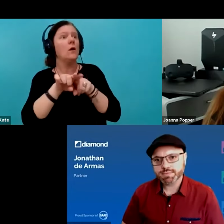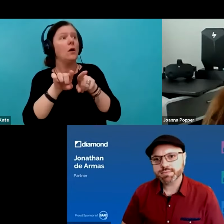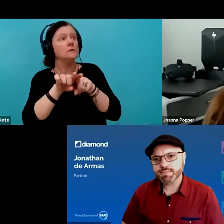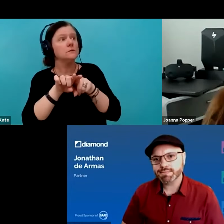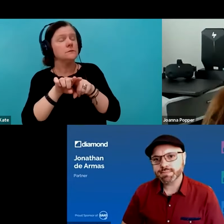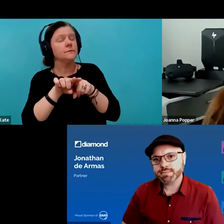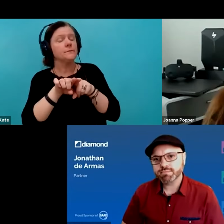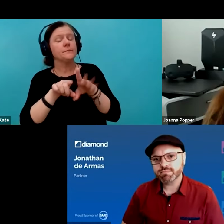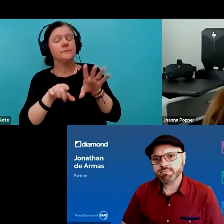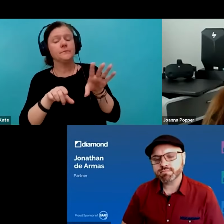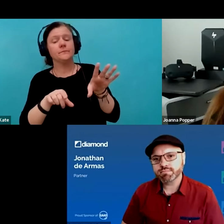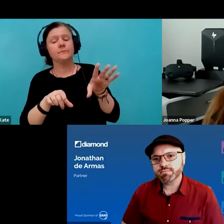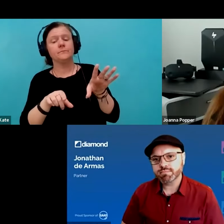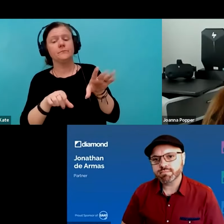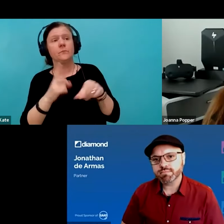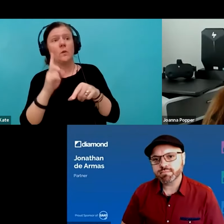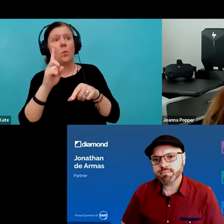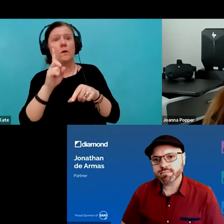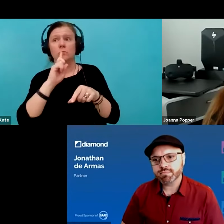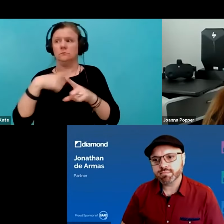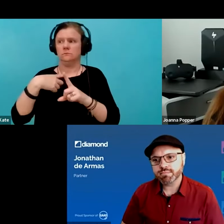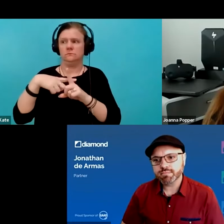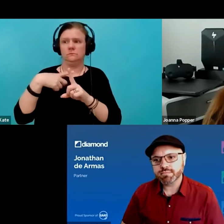Christina Heller: You know, one of the silver linings of of this current